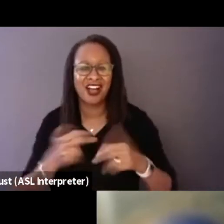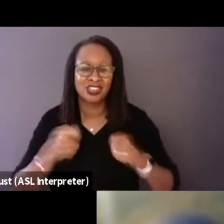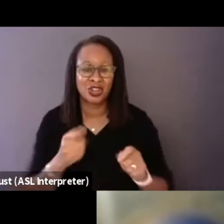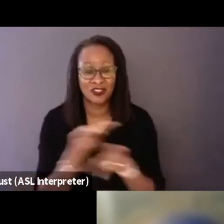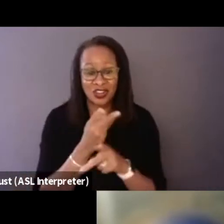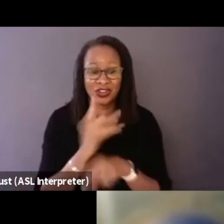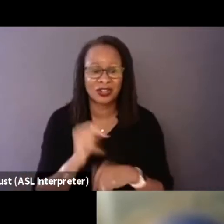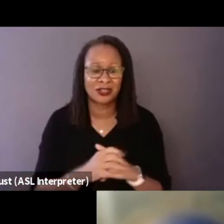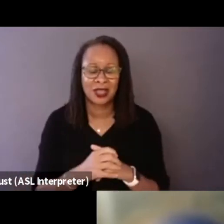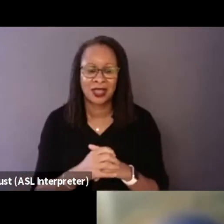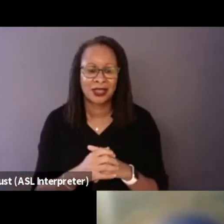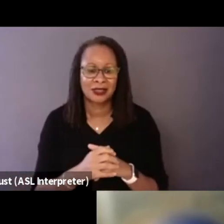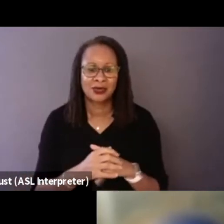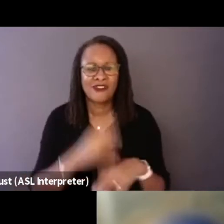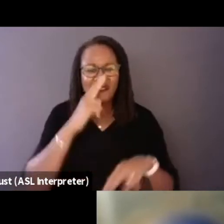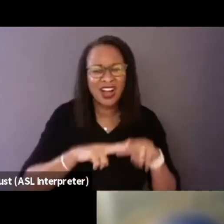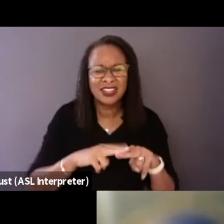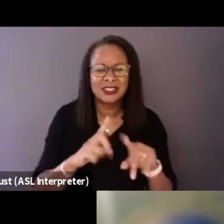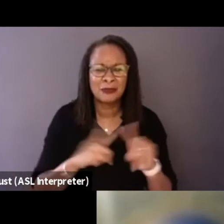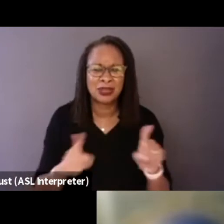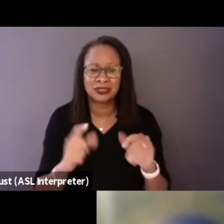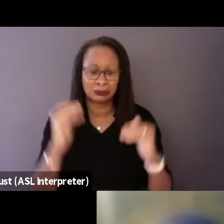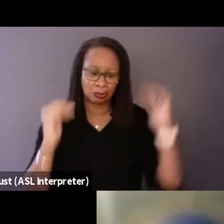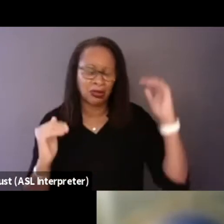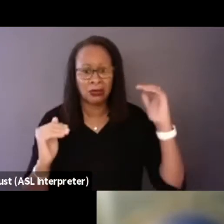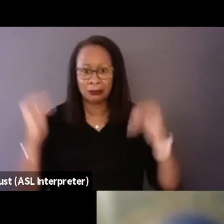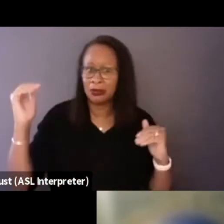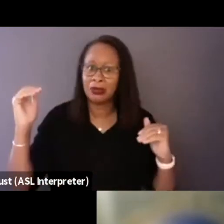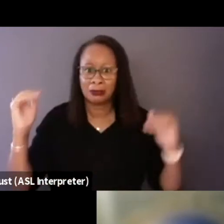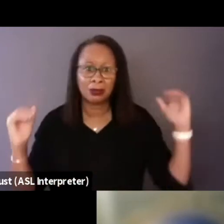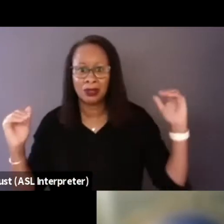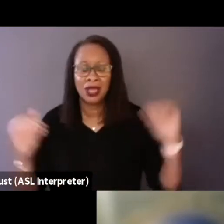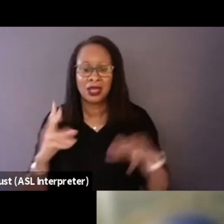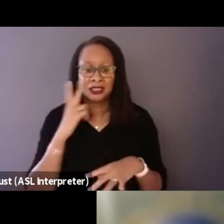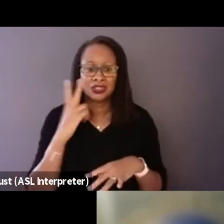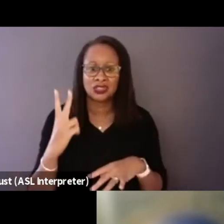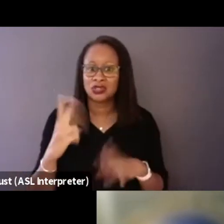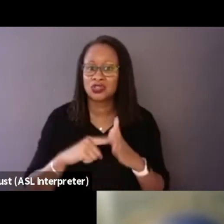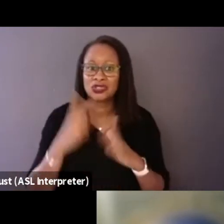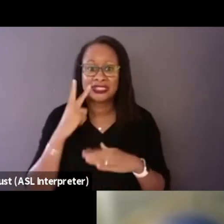I mean we're not having actually fun because there's so many inequities during that time, we started seeing the video of the murder of George Floyd, we started seeing